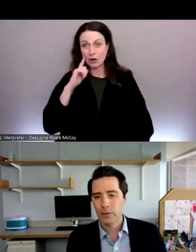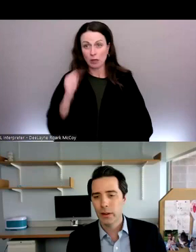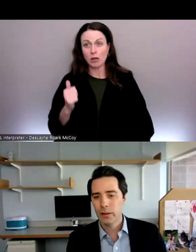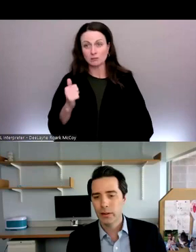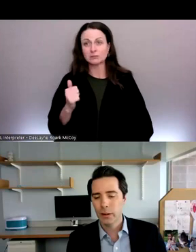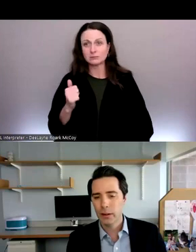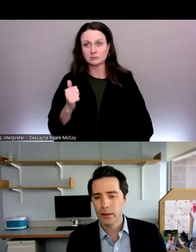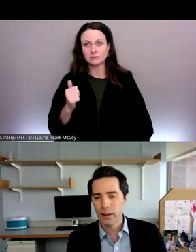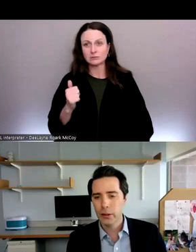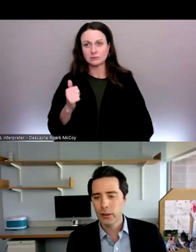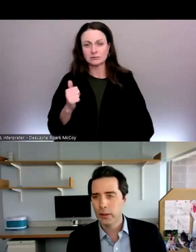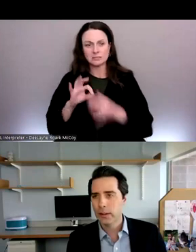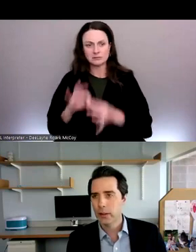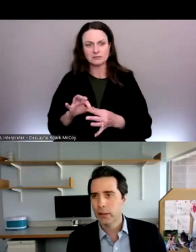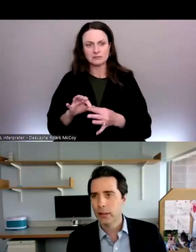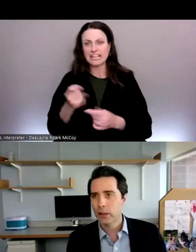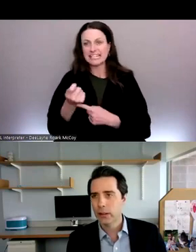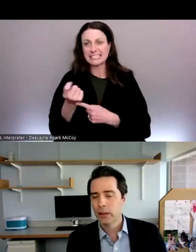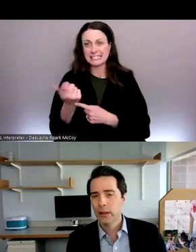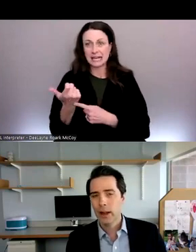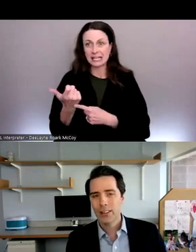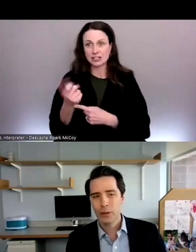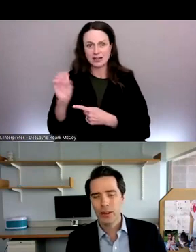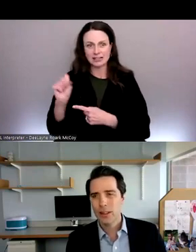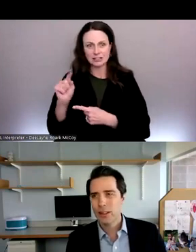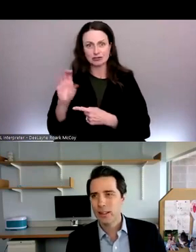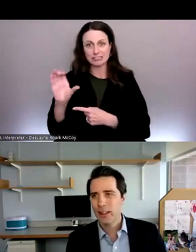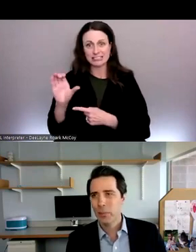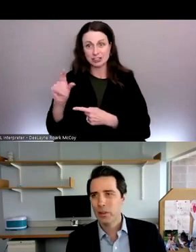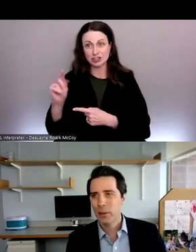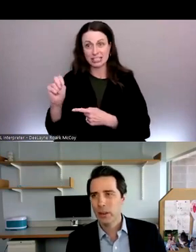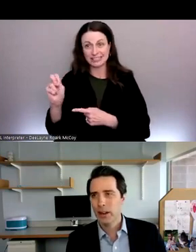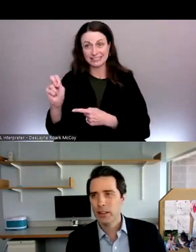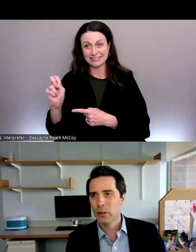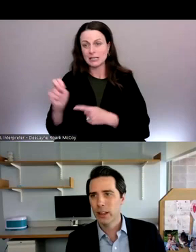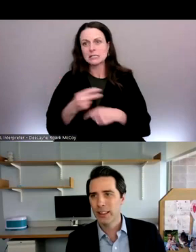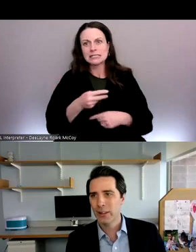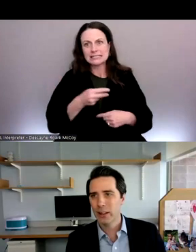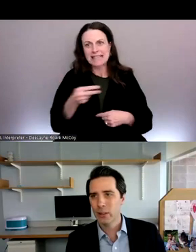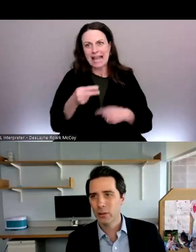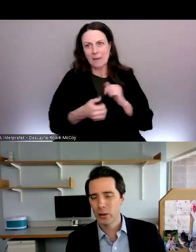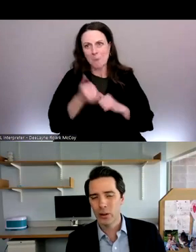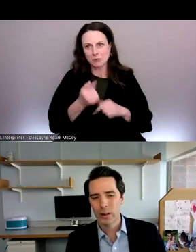of deletion of the stereocellin gene I told you this is the second most common